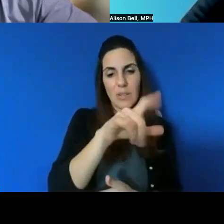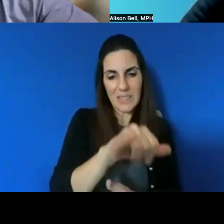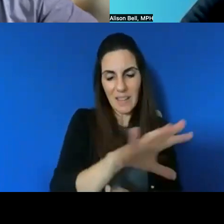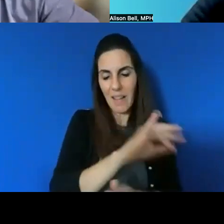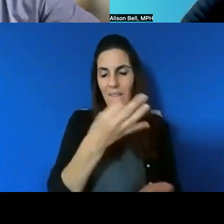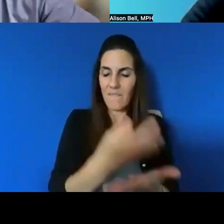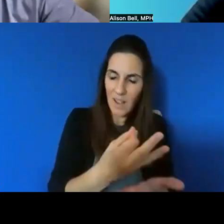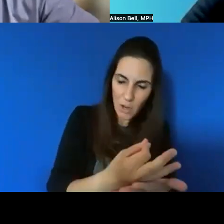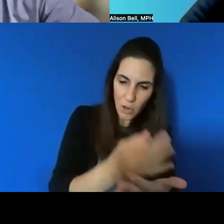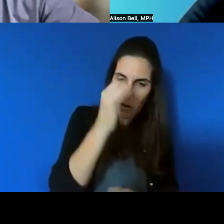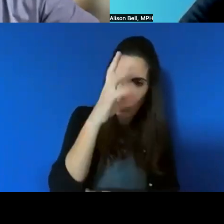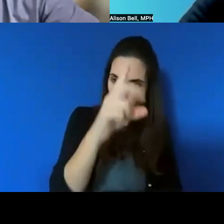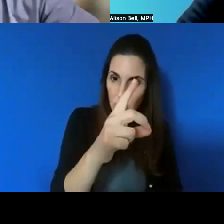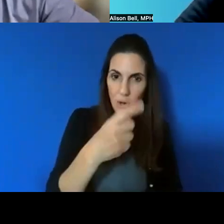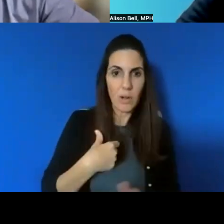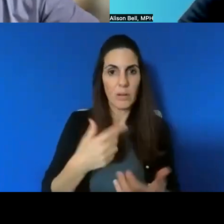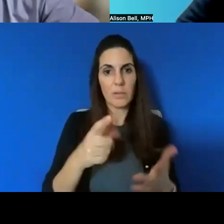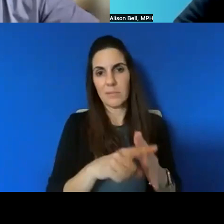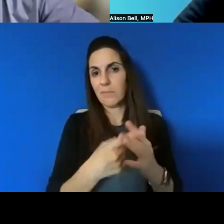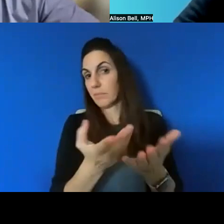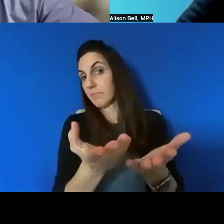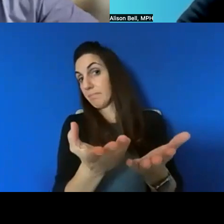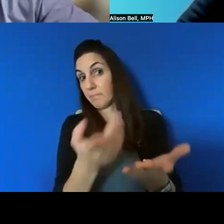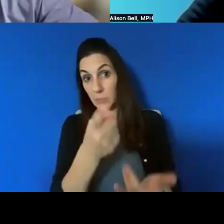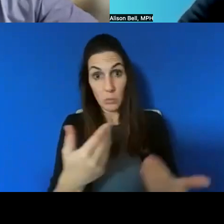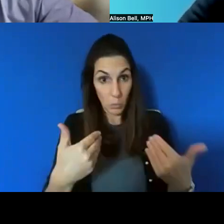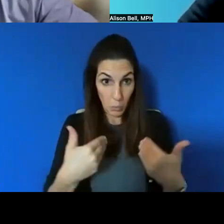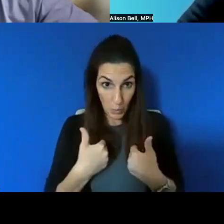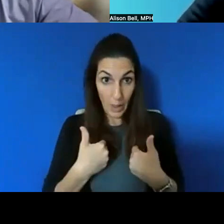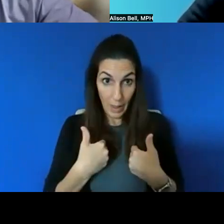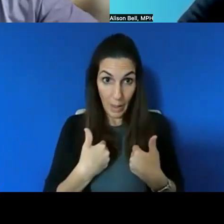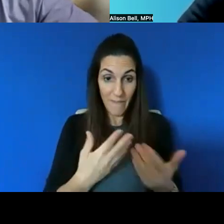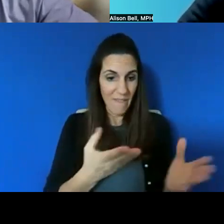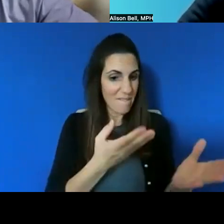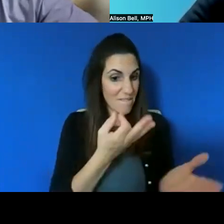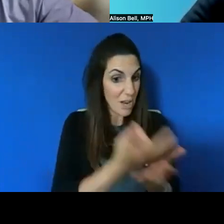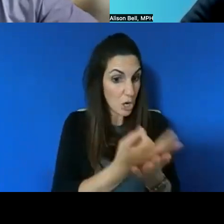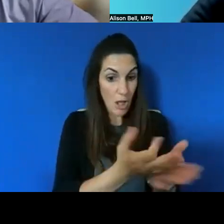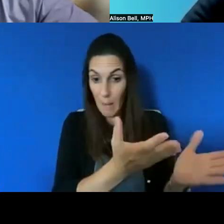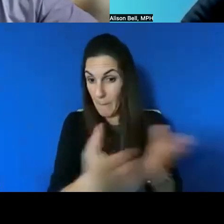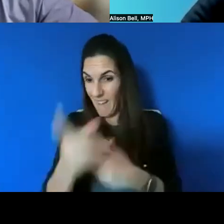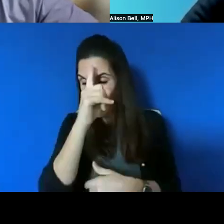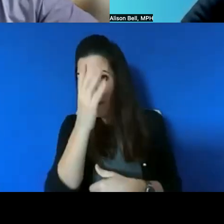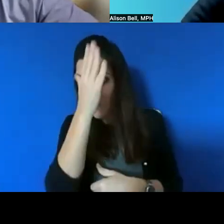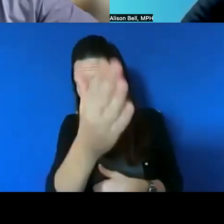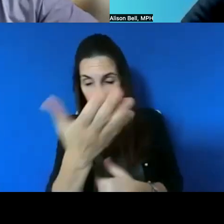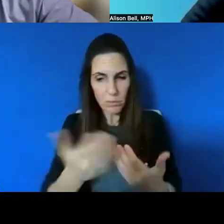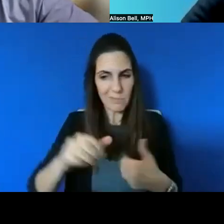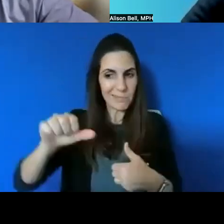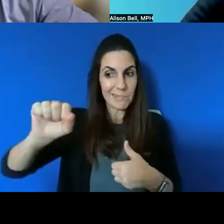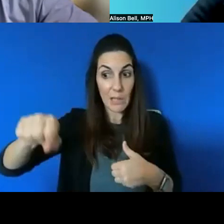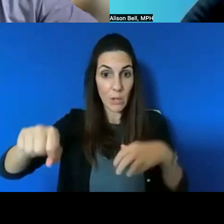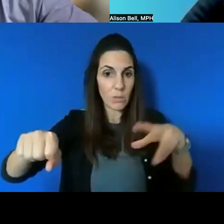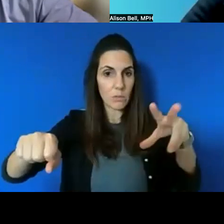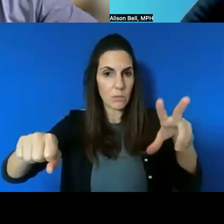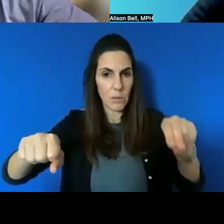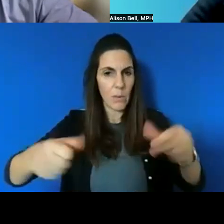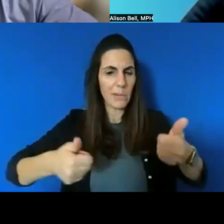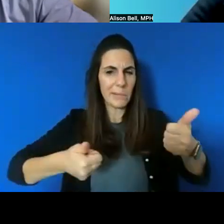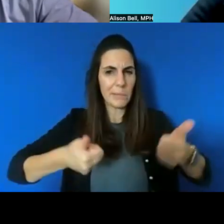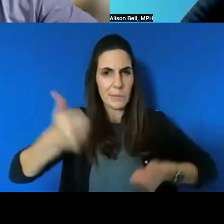launch this poll question about do you have a financial plan yes or no and don't worry this